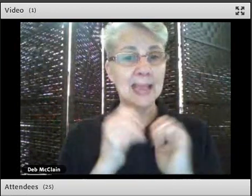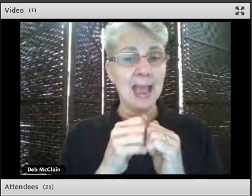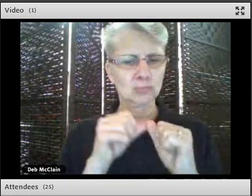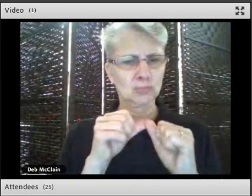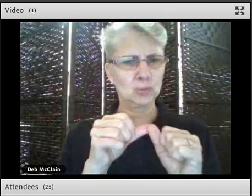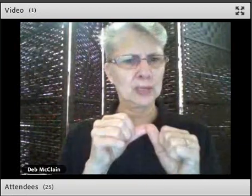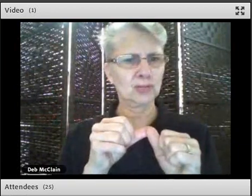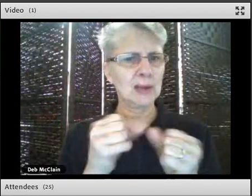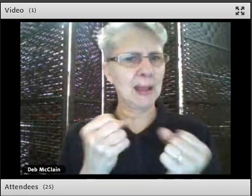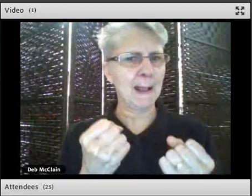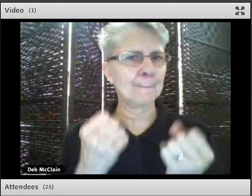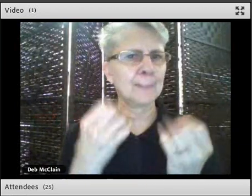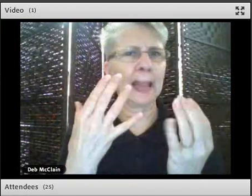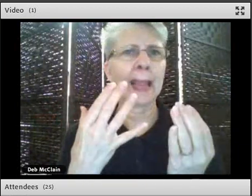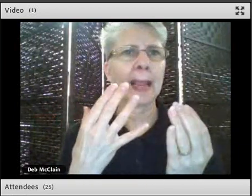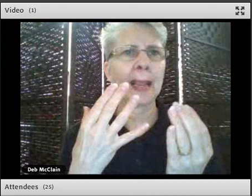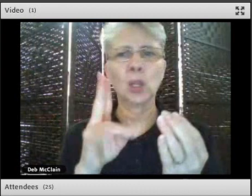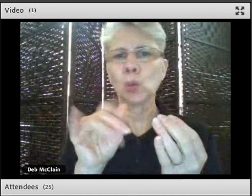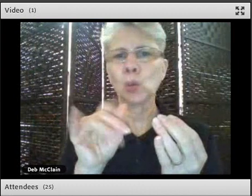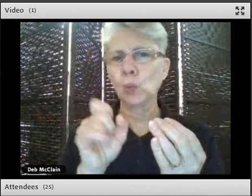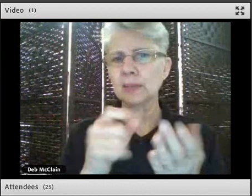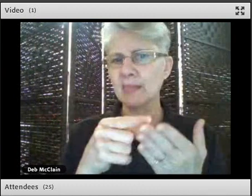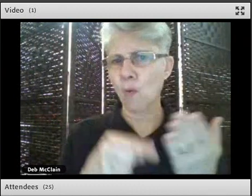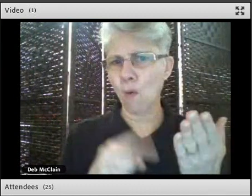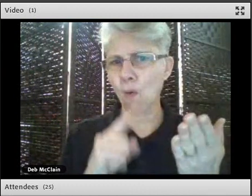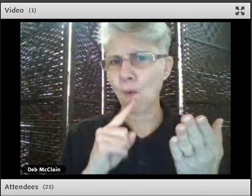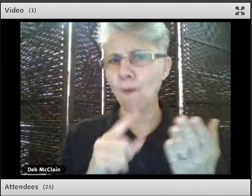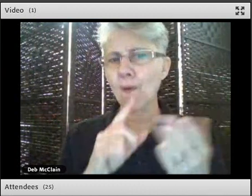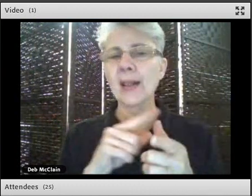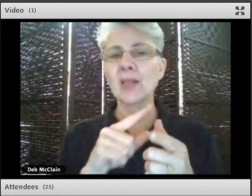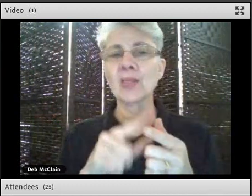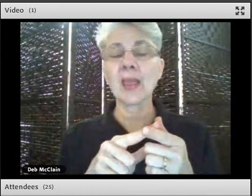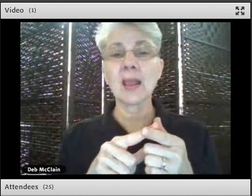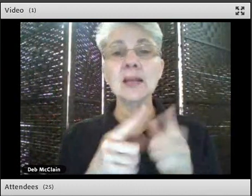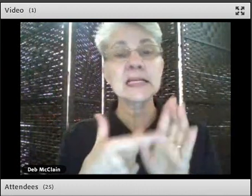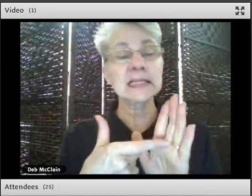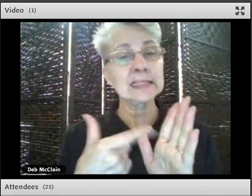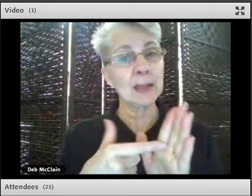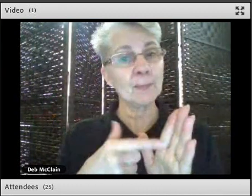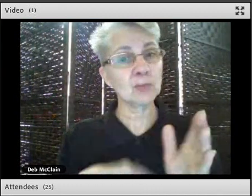And then sometimes there's more information on the sleeves that hold the discs.